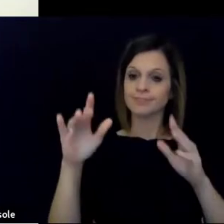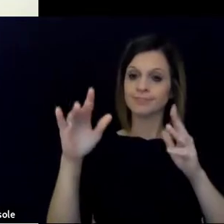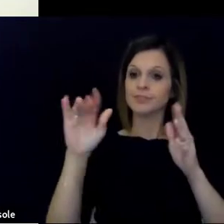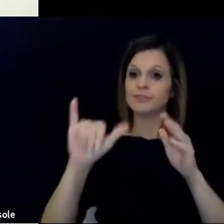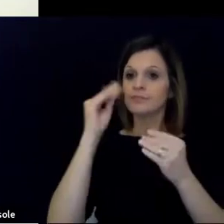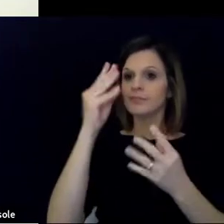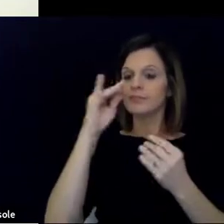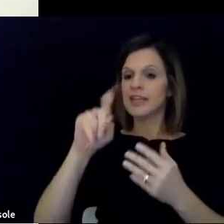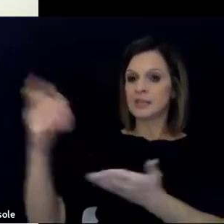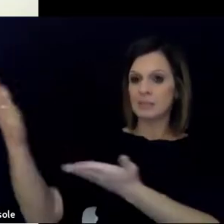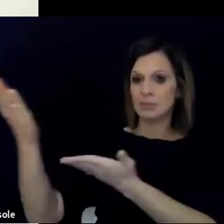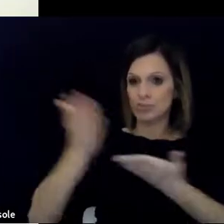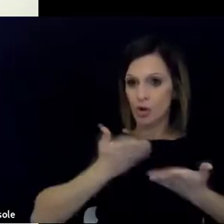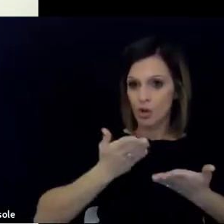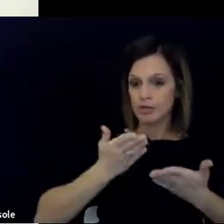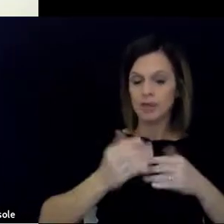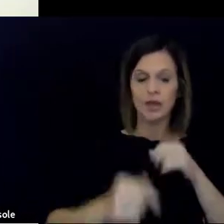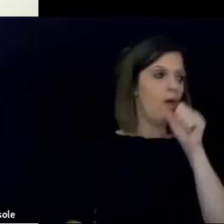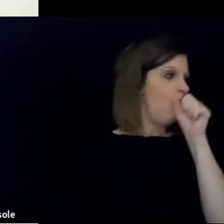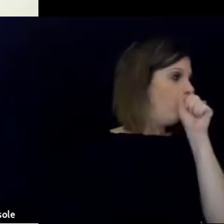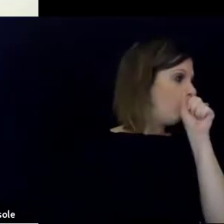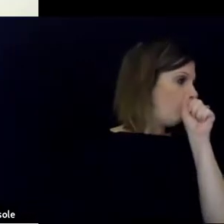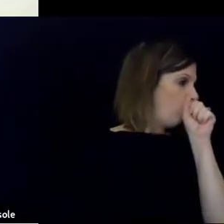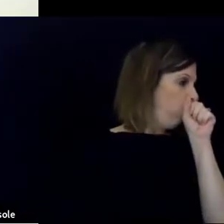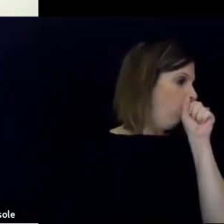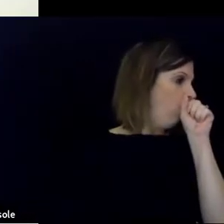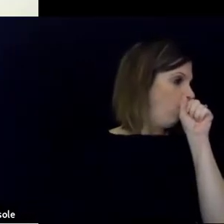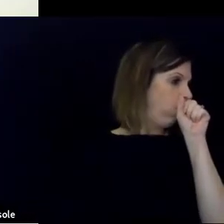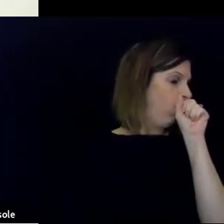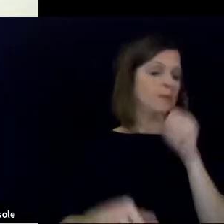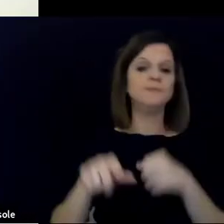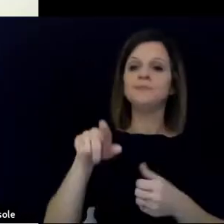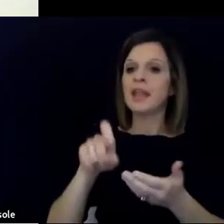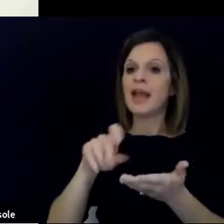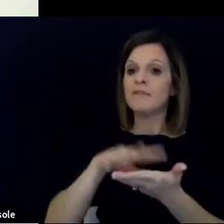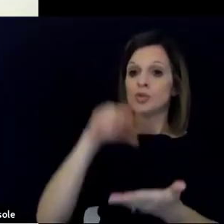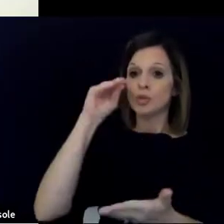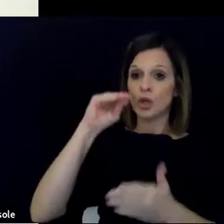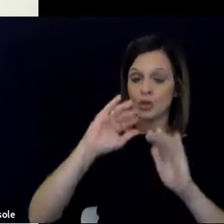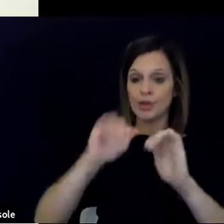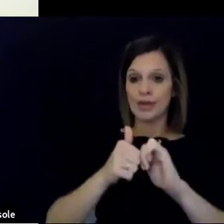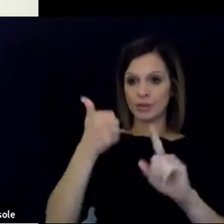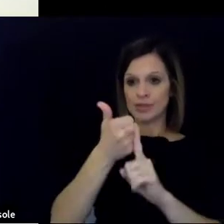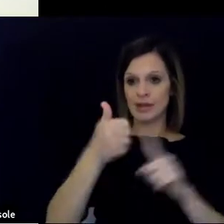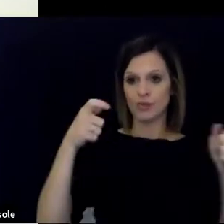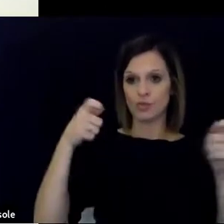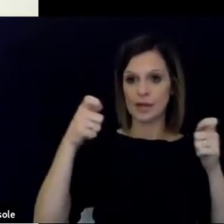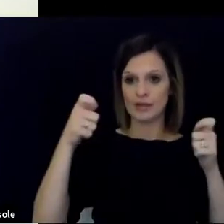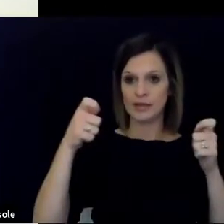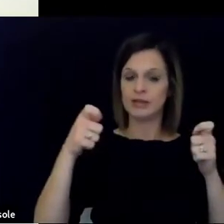They have to learn how to self-regulate by being taught very specifically.